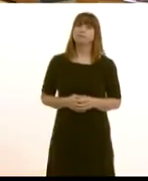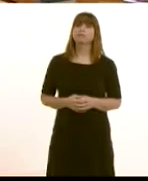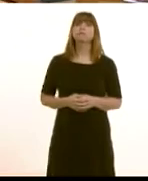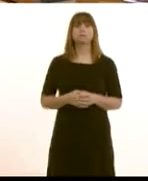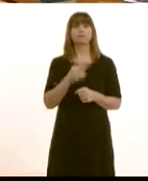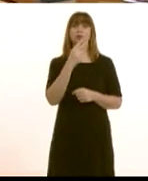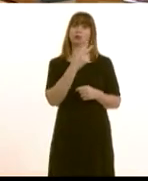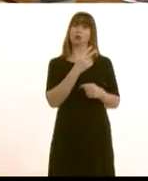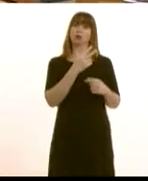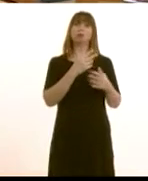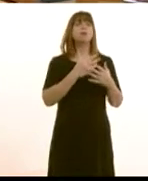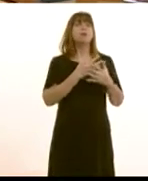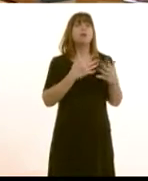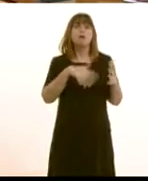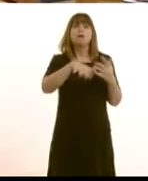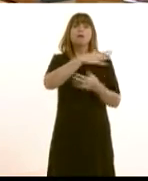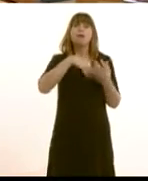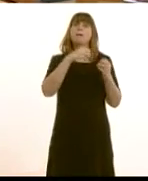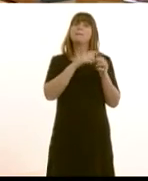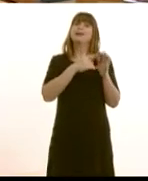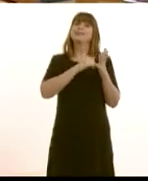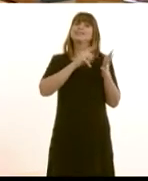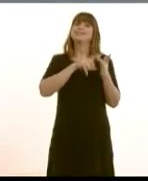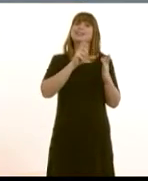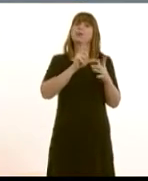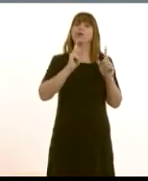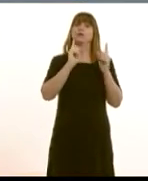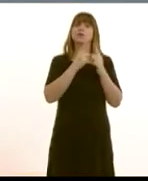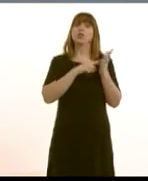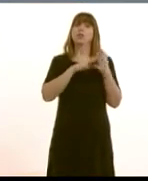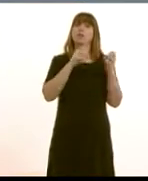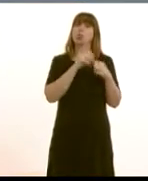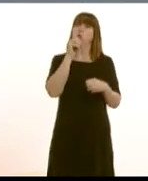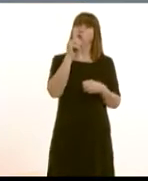cent of people within the Betsi Cadwaladr University Local Health Board do not have